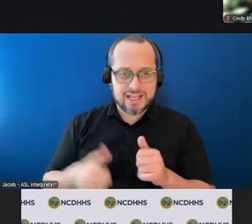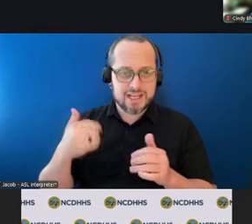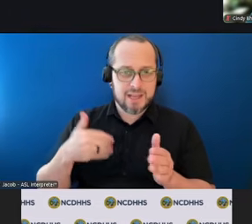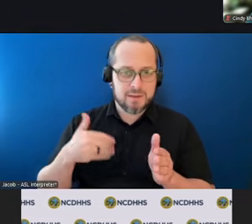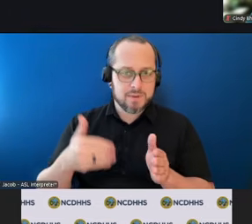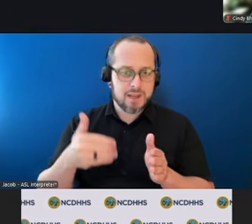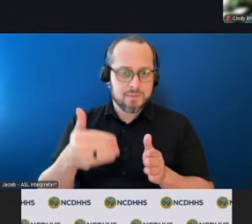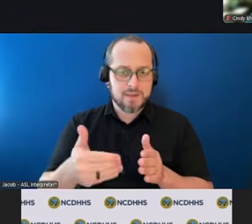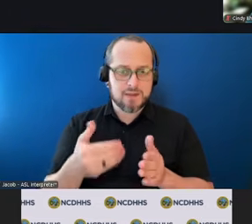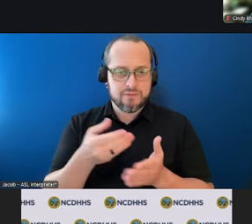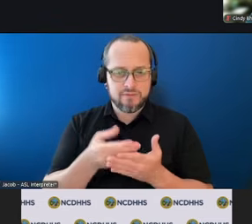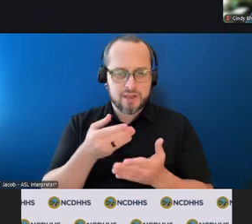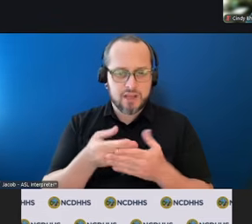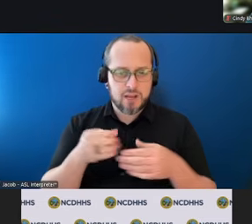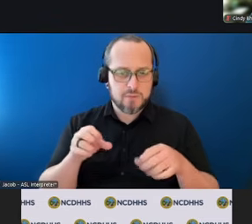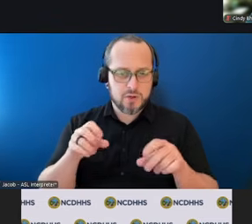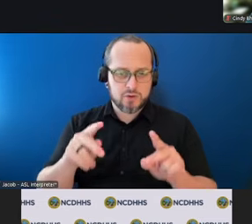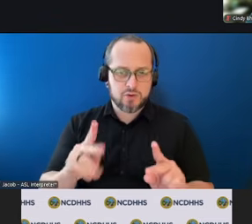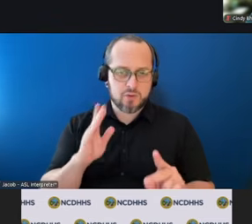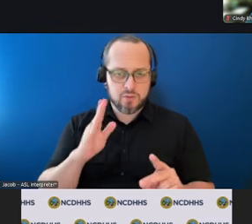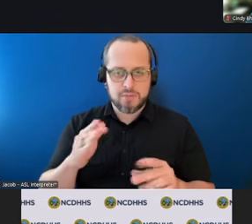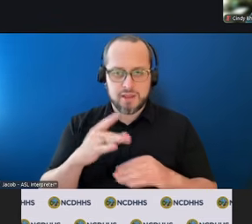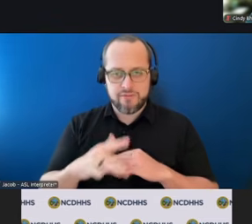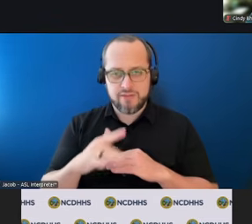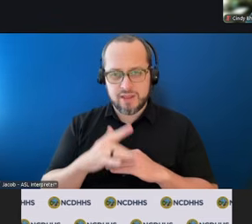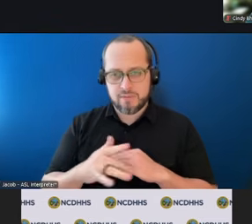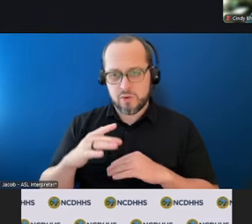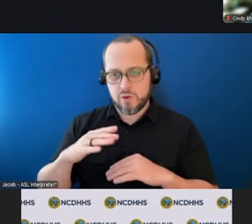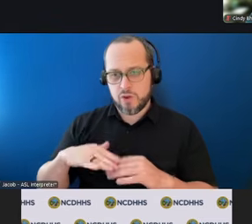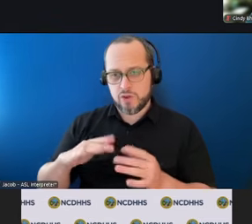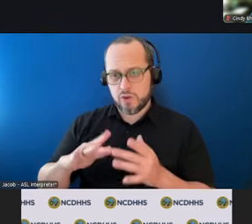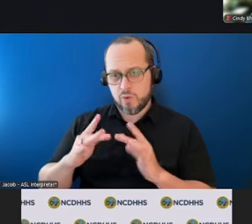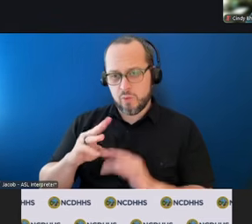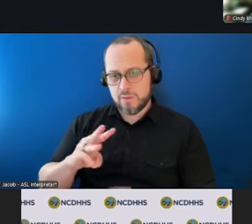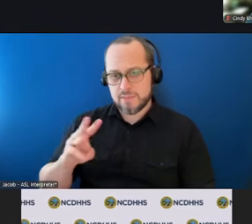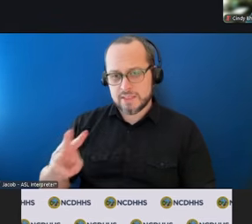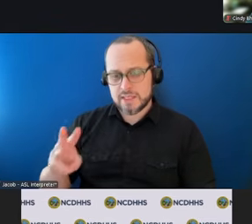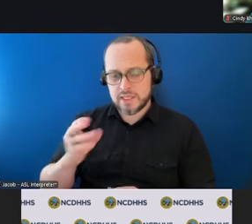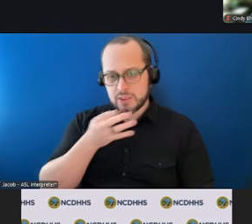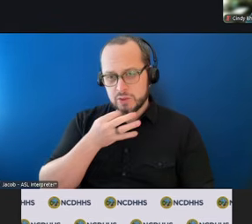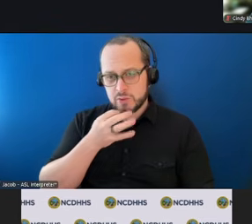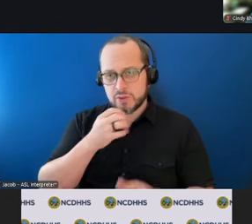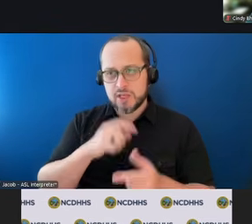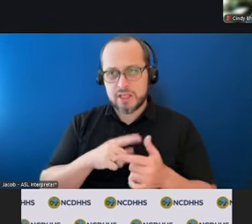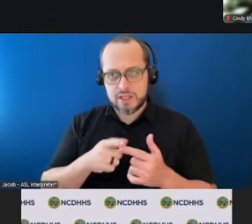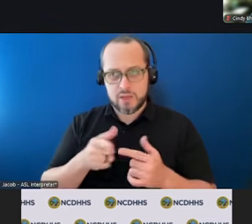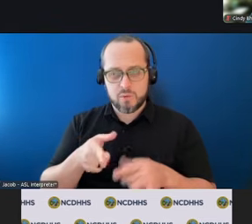opportunities are available on our website uh uh soon. And then we will ensure that we